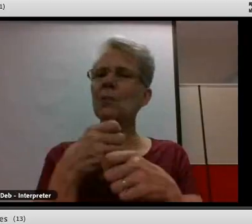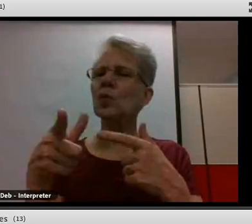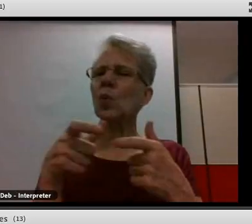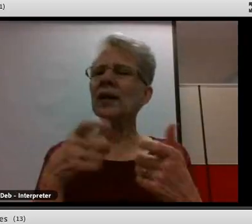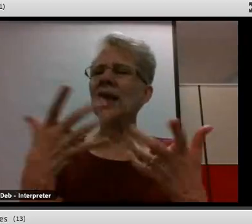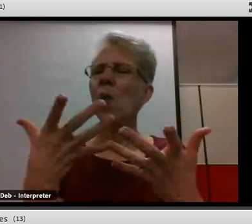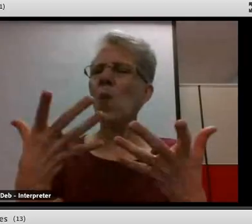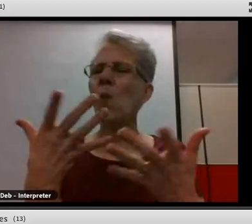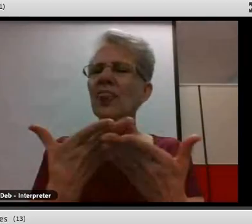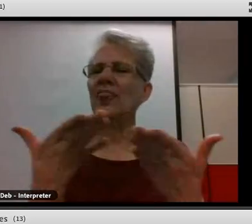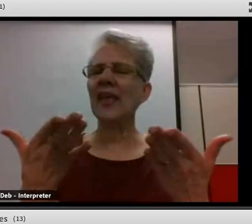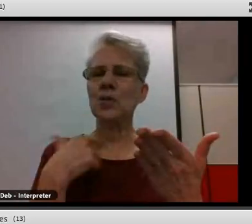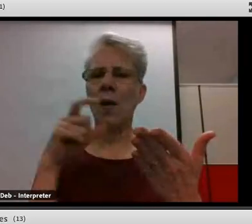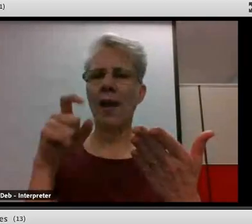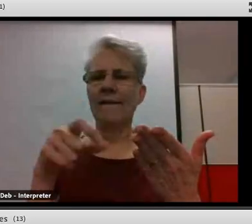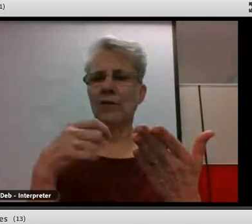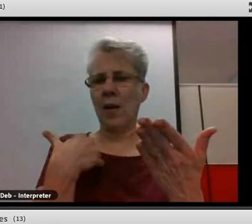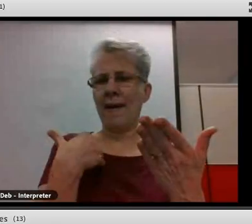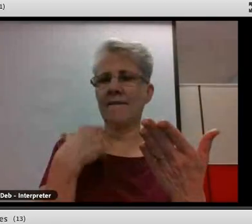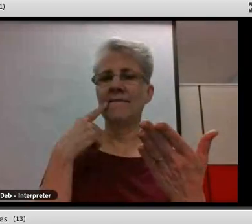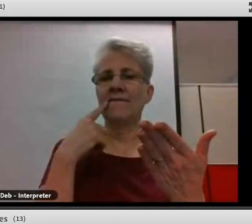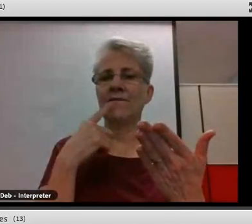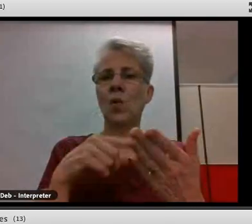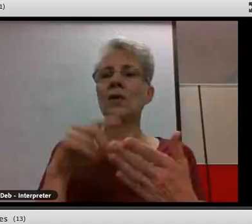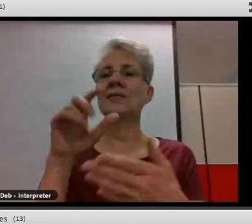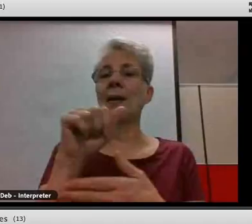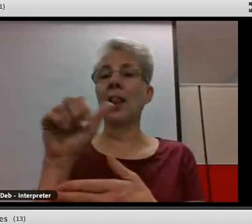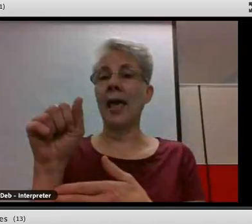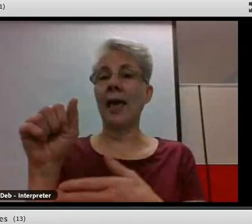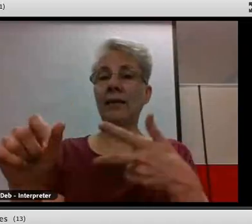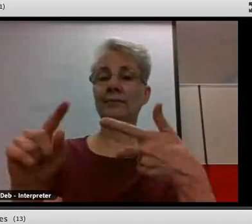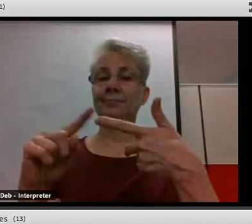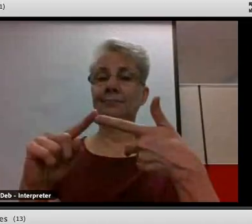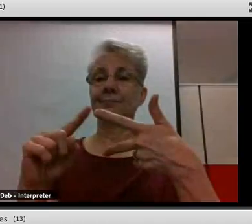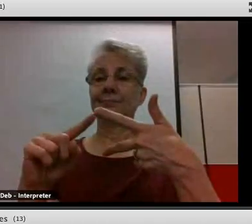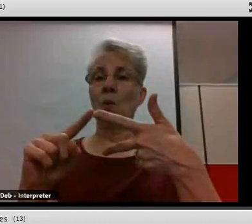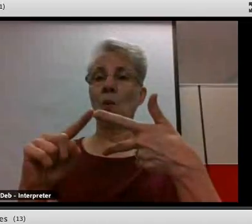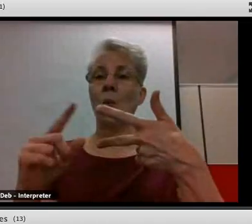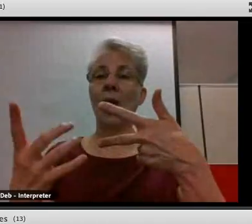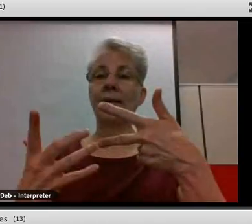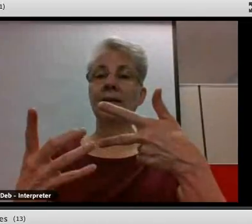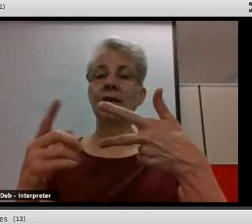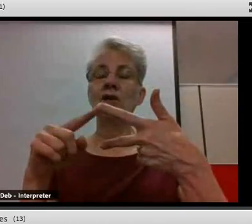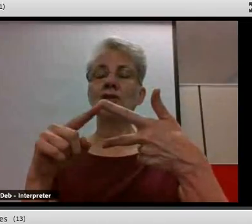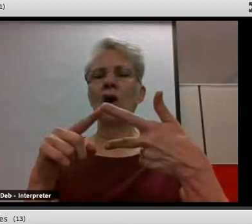Okay. So, this is the Wisconsin Bottle Shop.